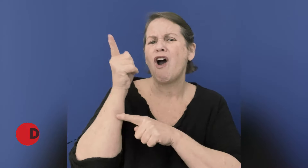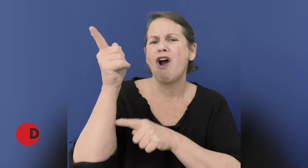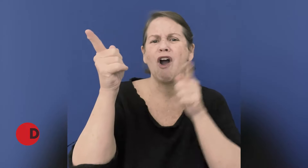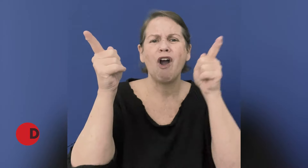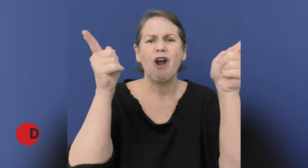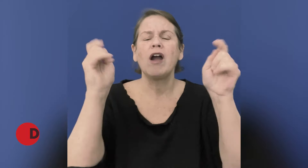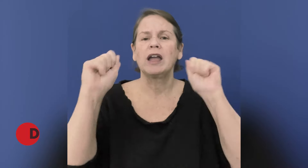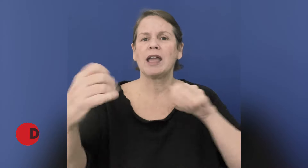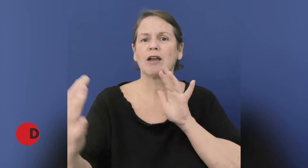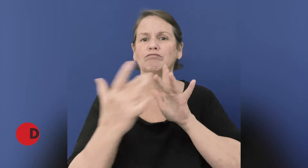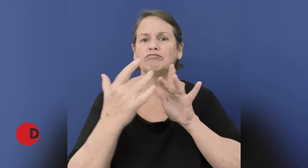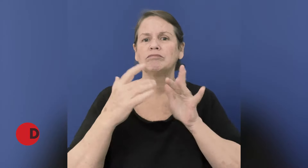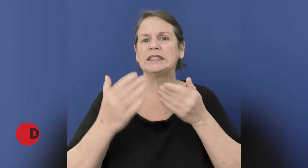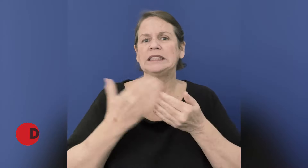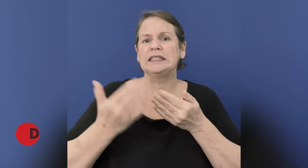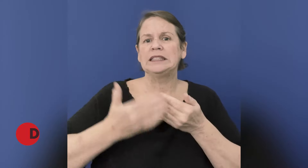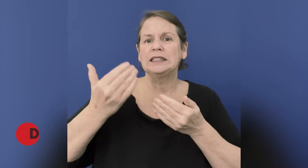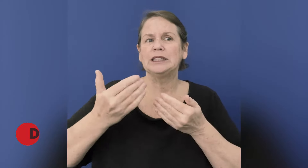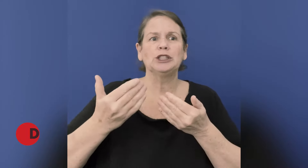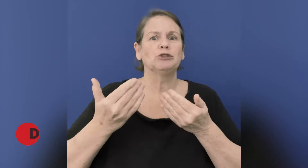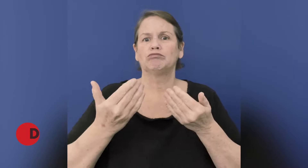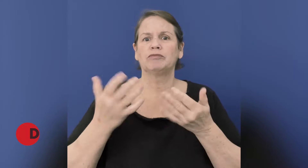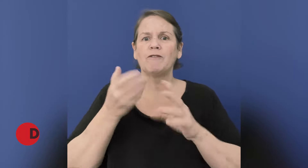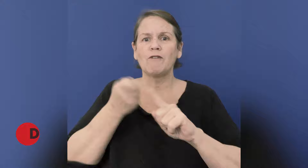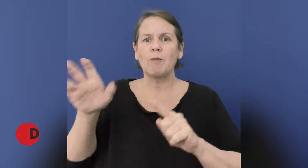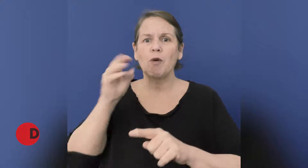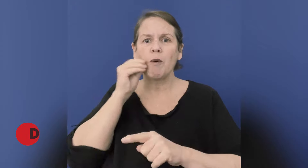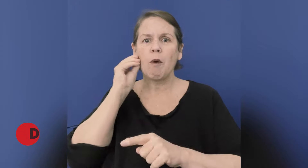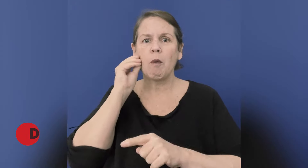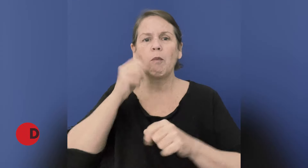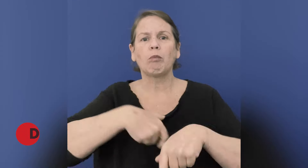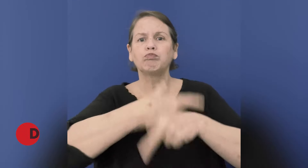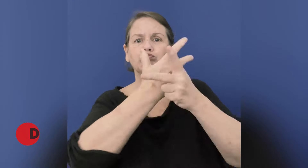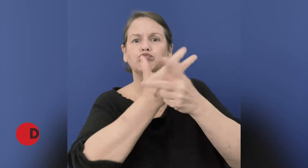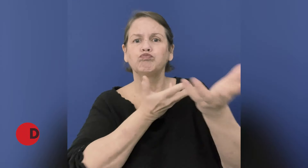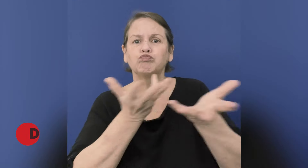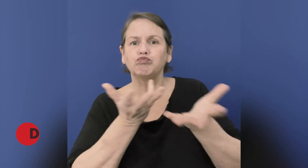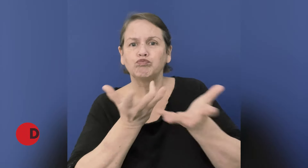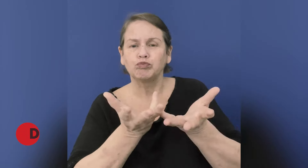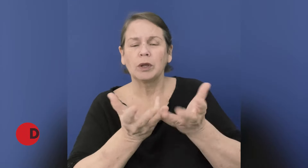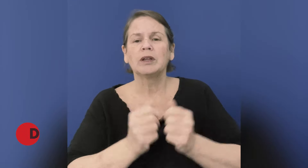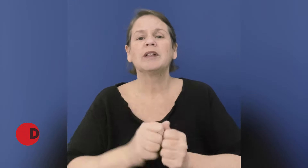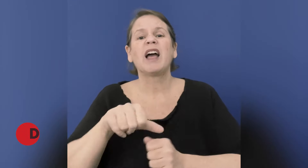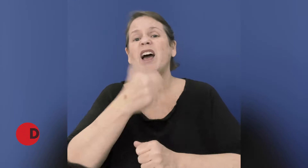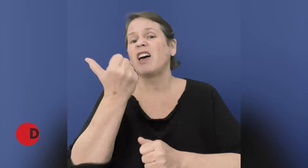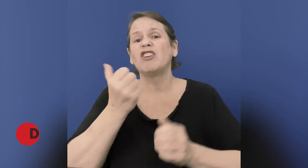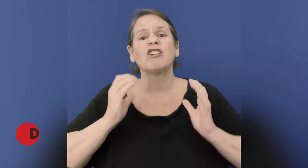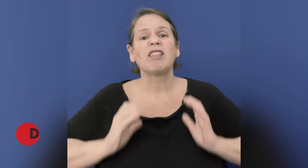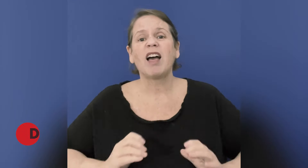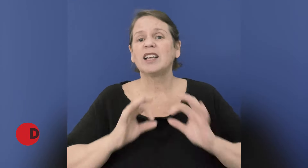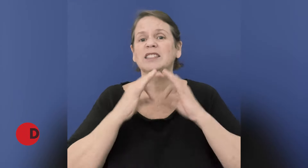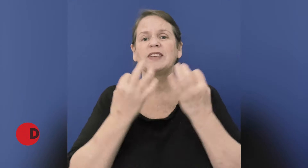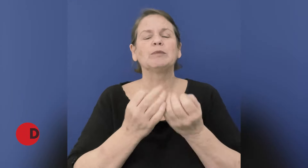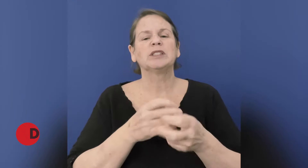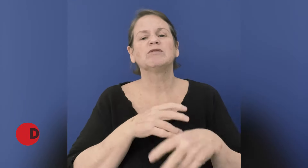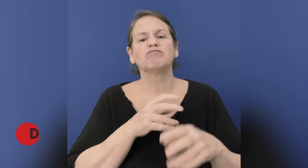especially for those who live far away; they can easily contact us from their home with video calls. For some clients and families,